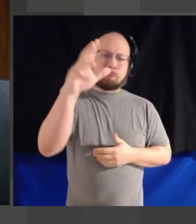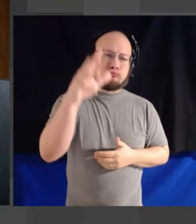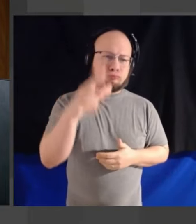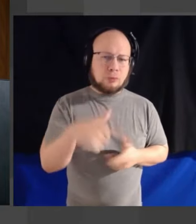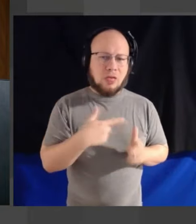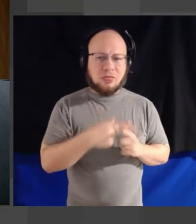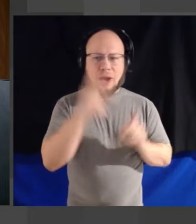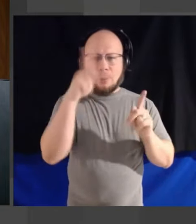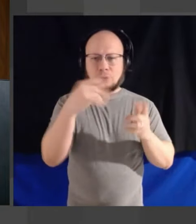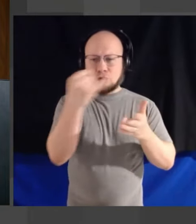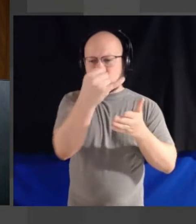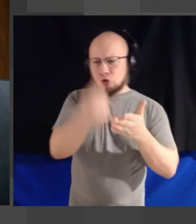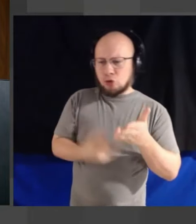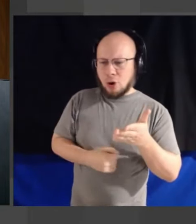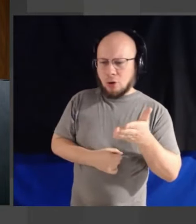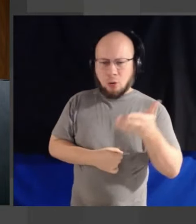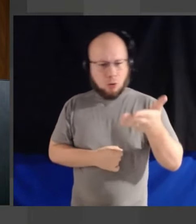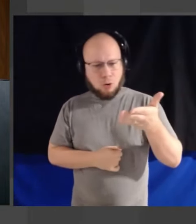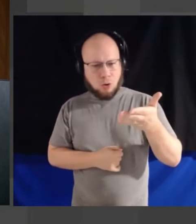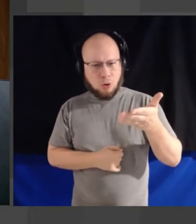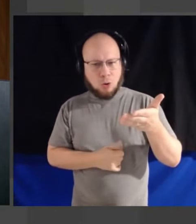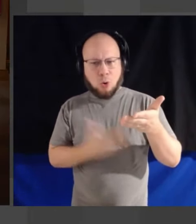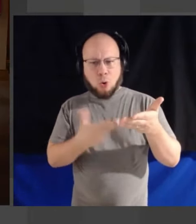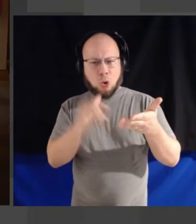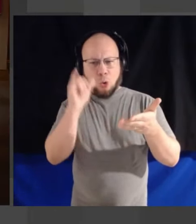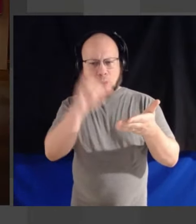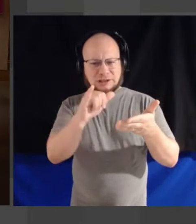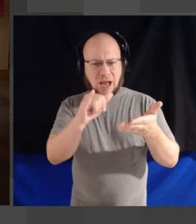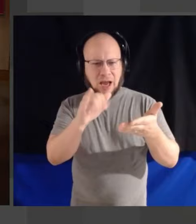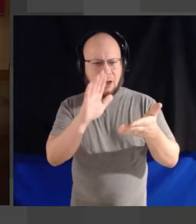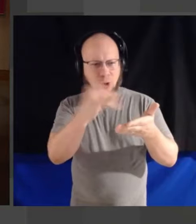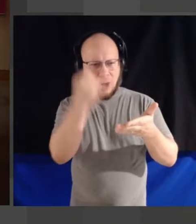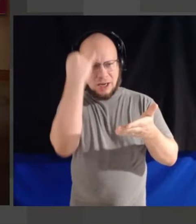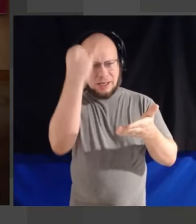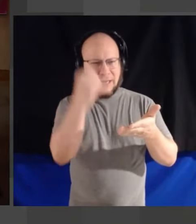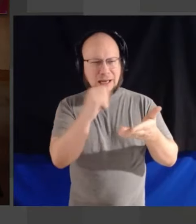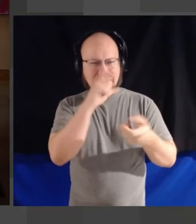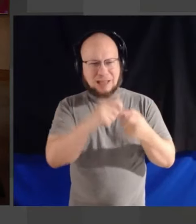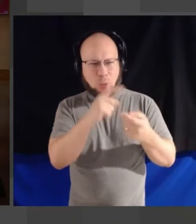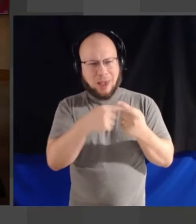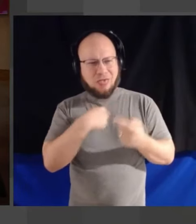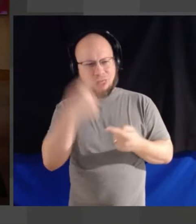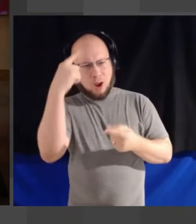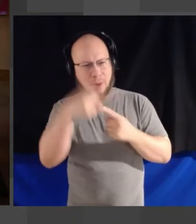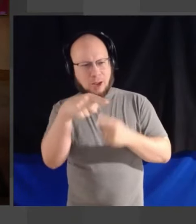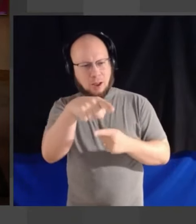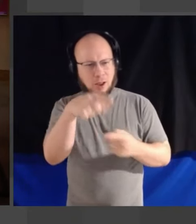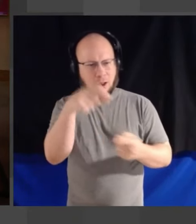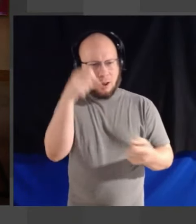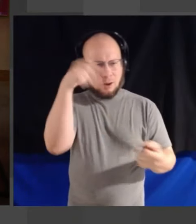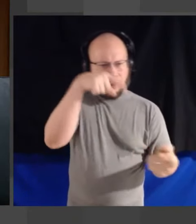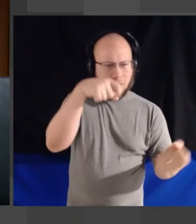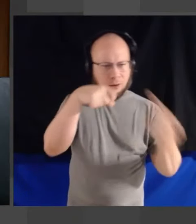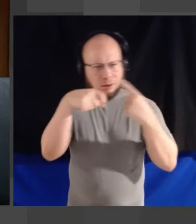YOU SORT OF THROW ONE IDEA AND